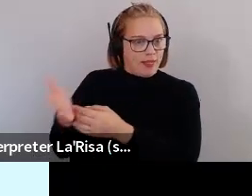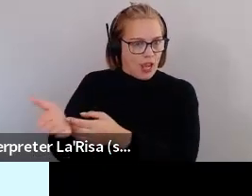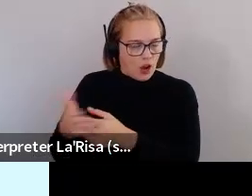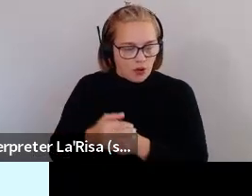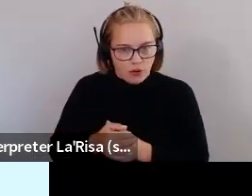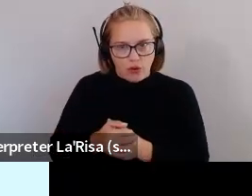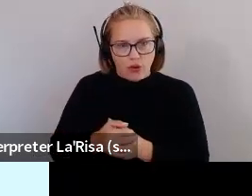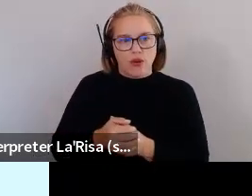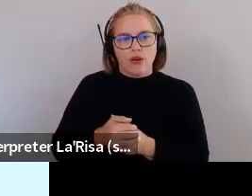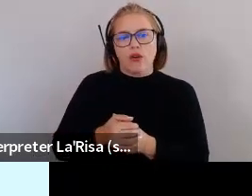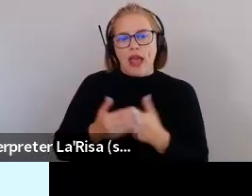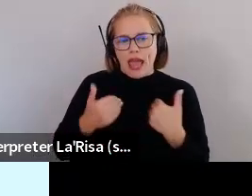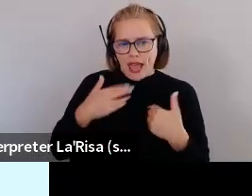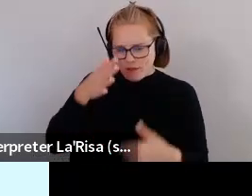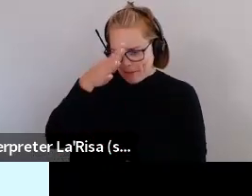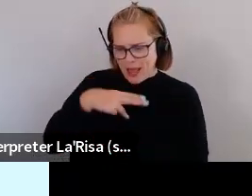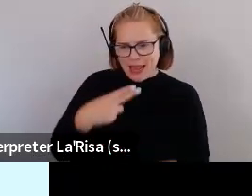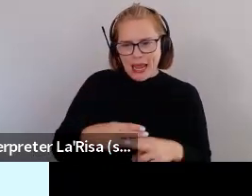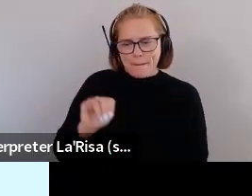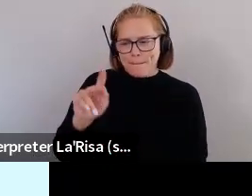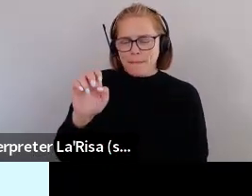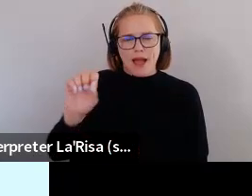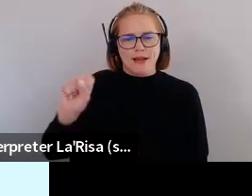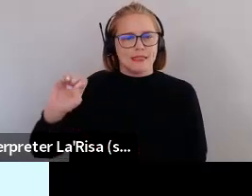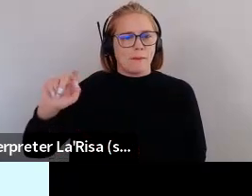director in the youth wing of a nursing home. It was all full of young